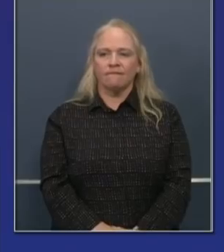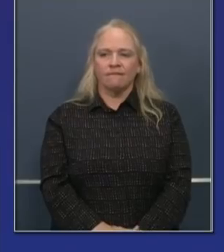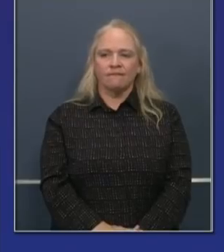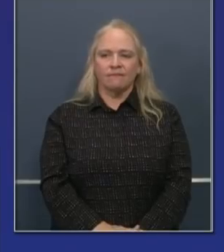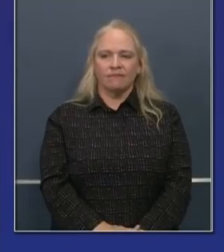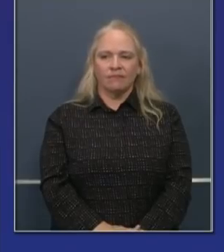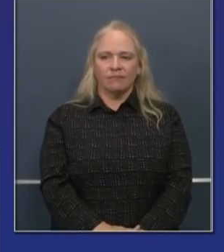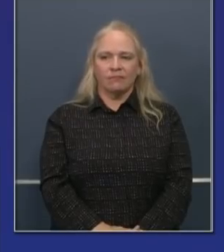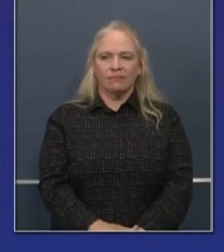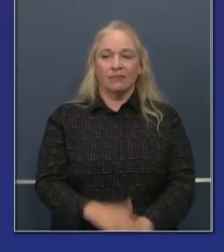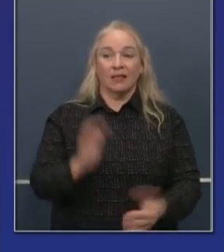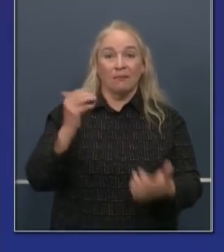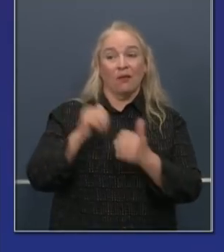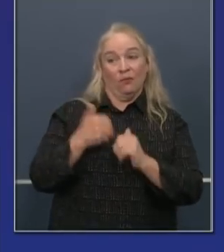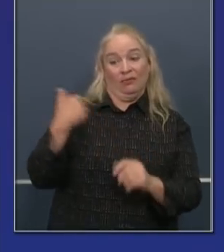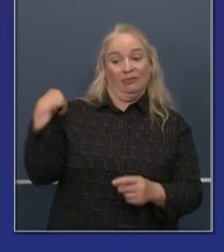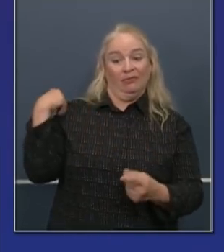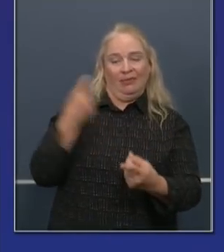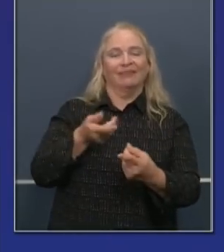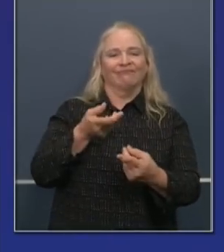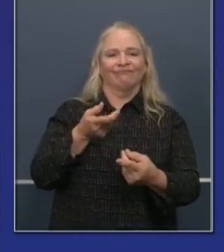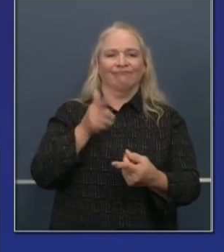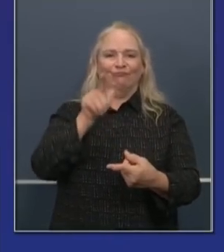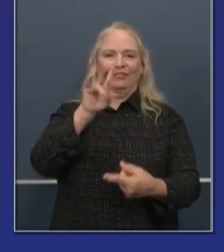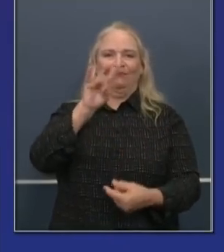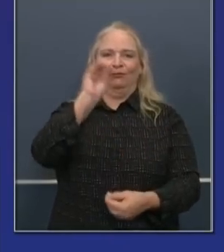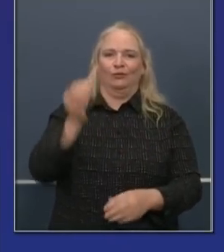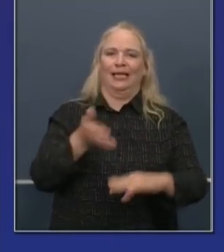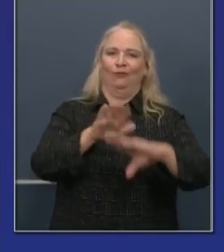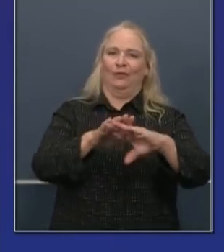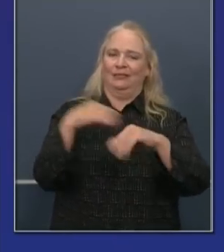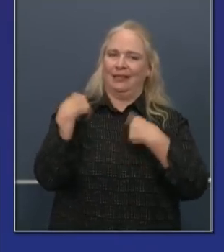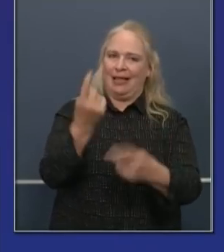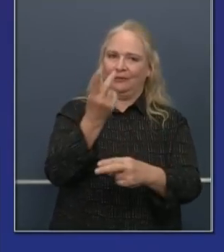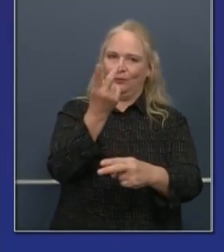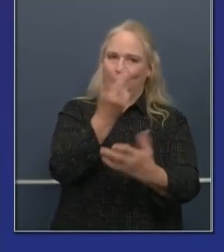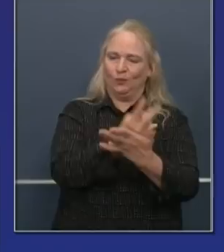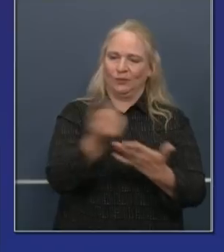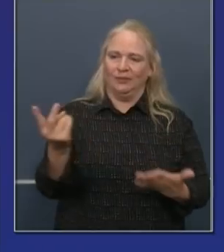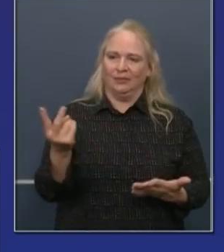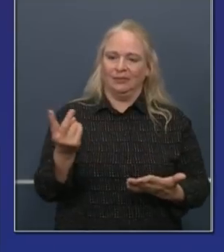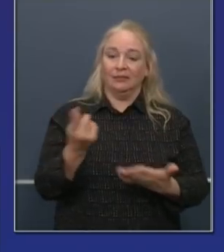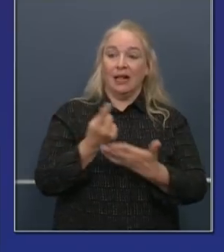OUR ICUS. THAT REPRESENT AS 20% INCREASE